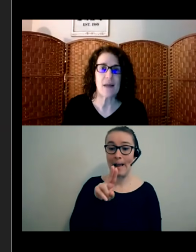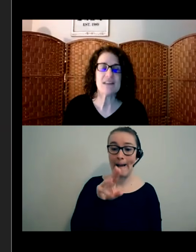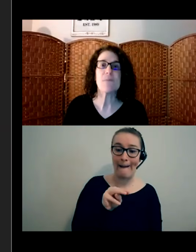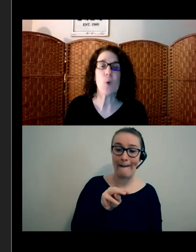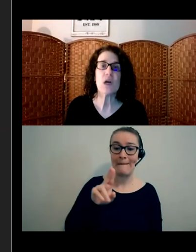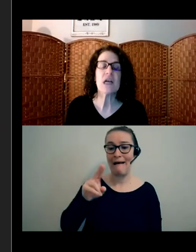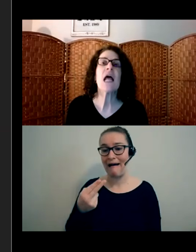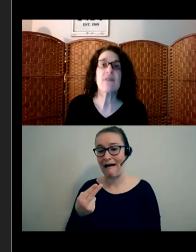That's important.